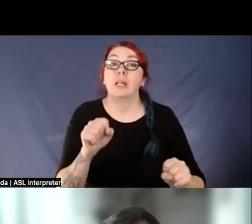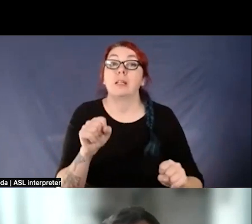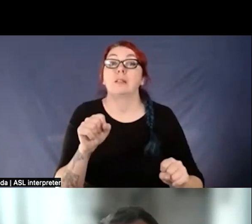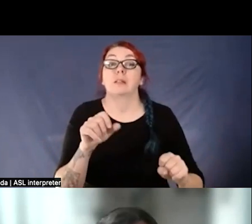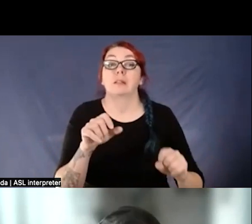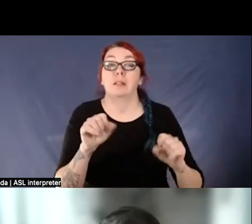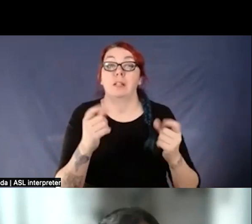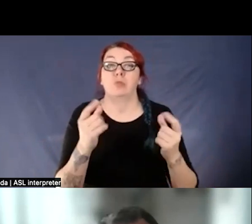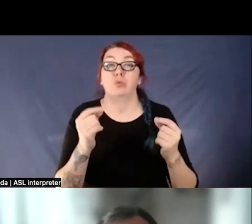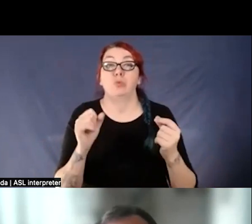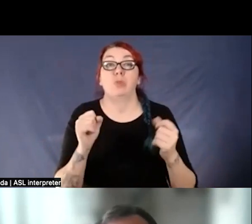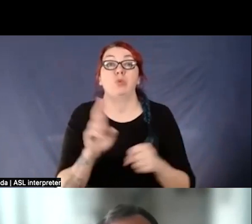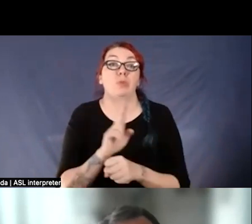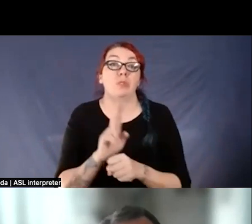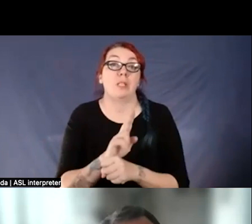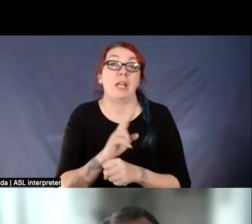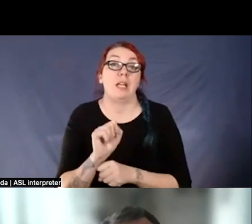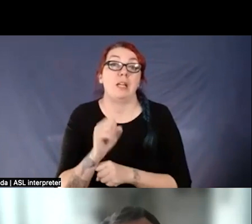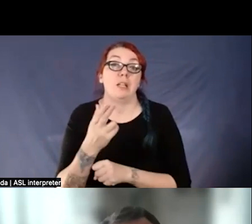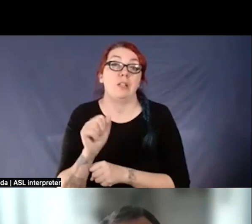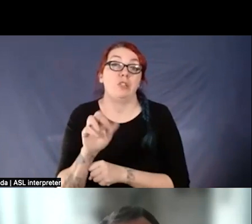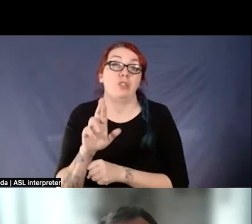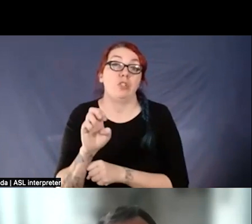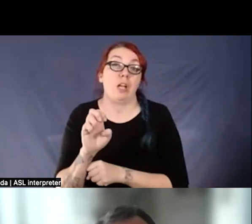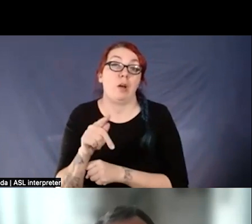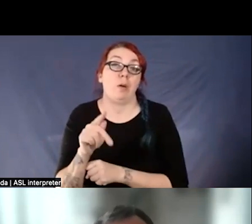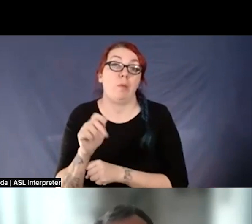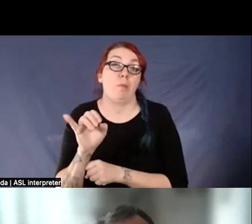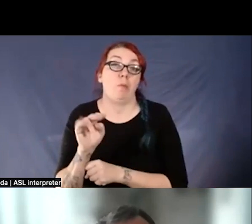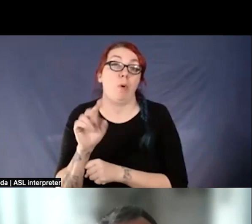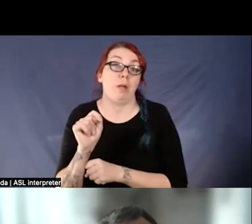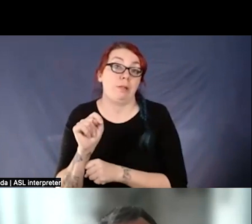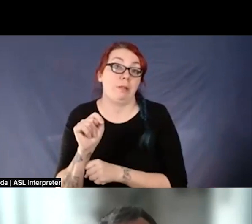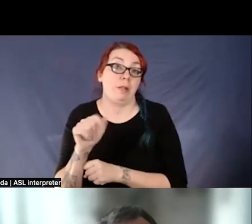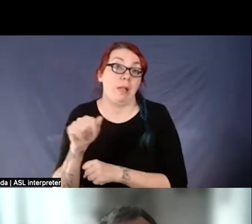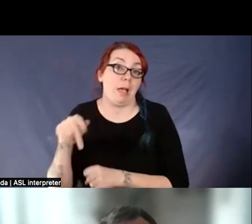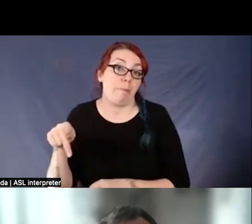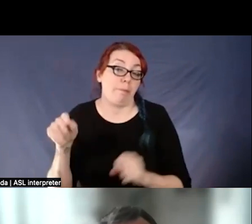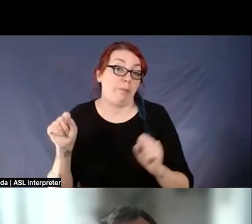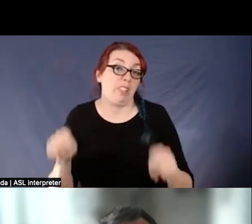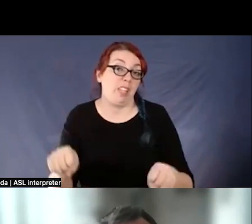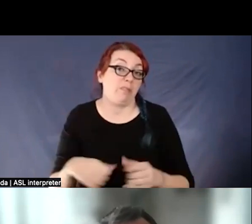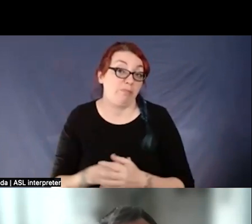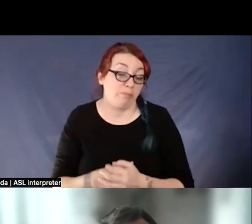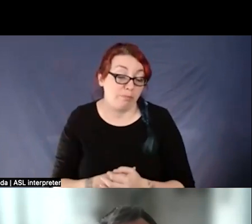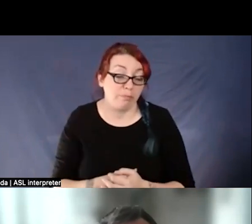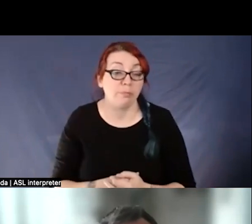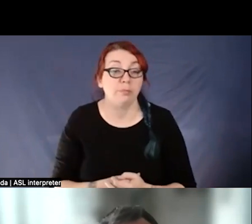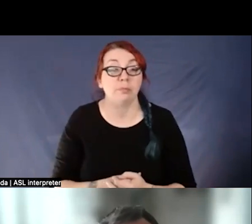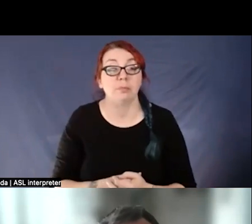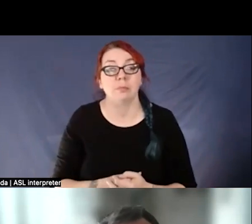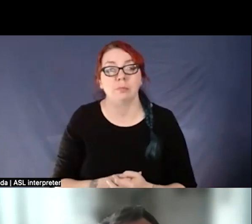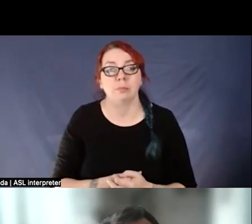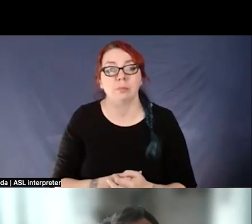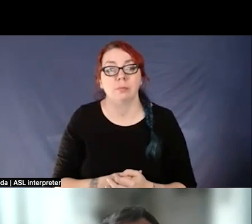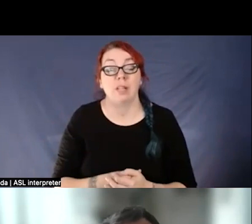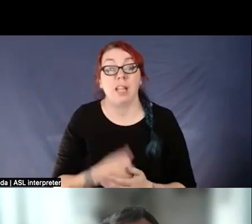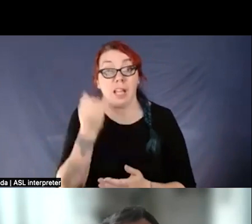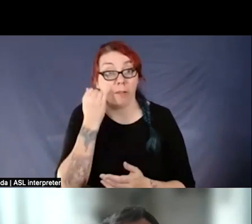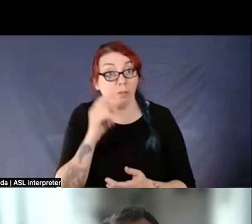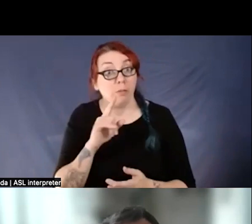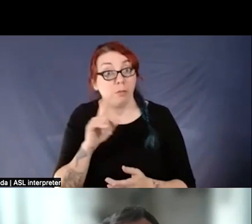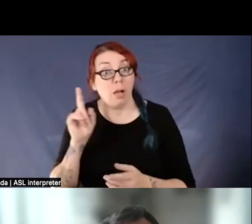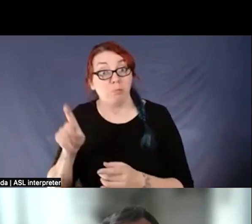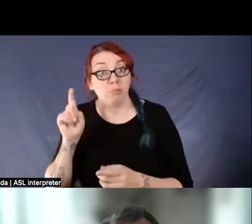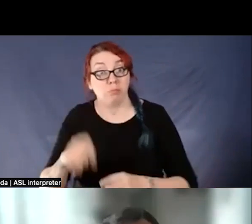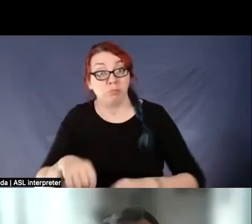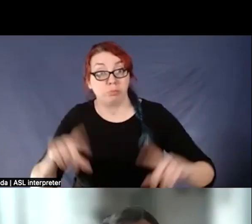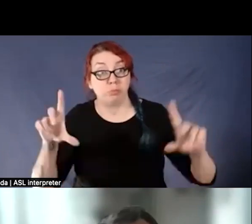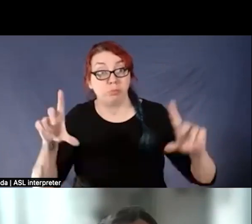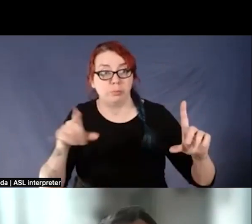SharePoint app online. which will look like this, all the same files and everything else,